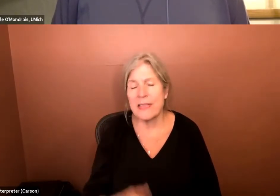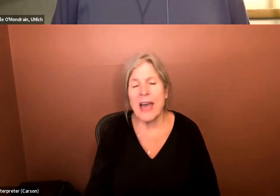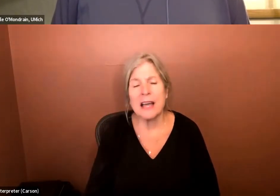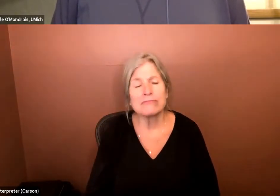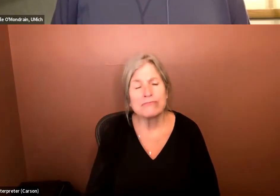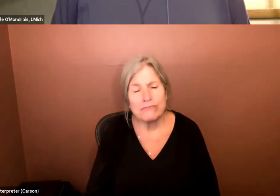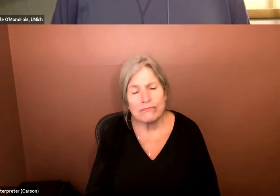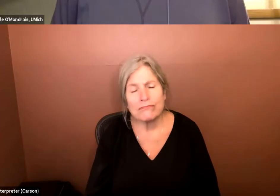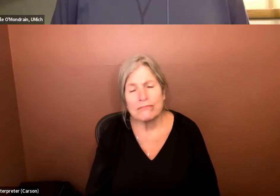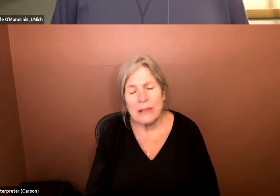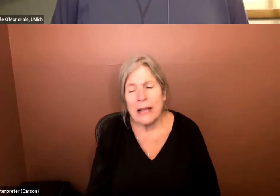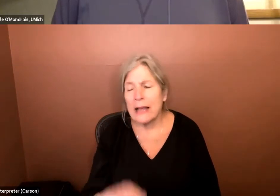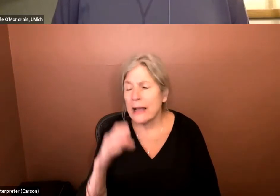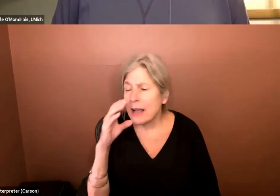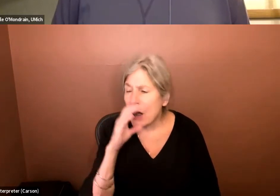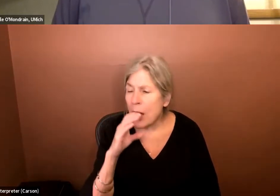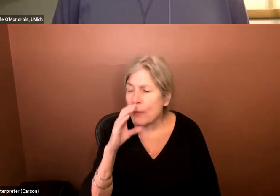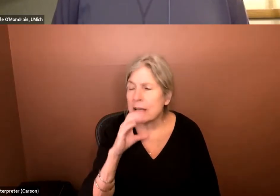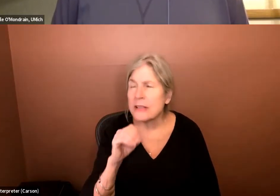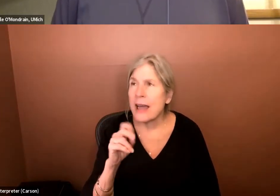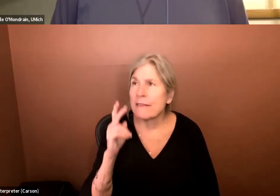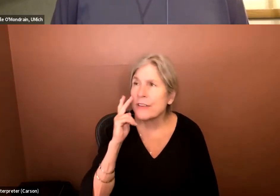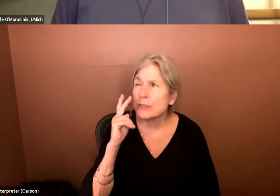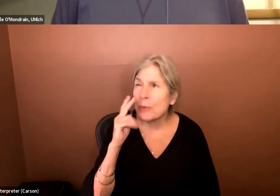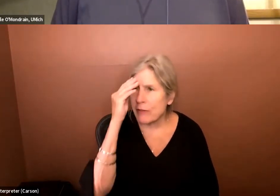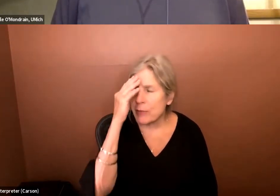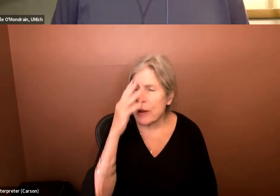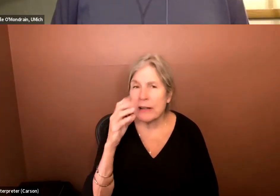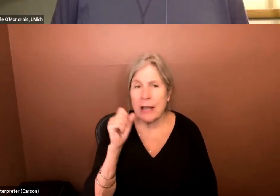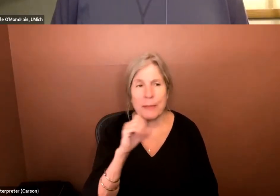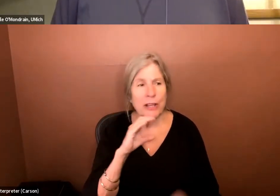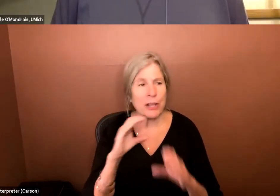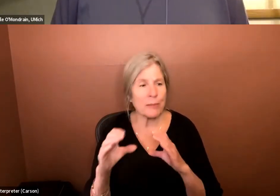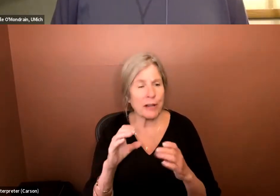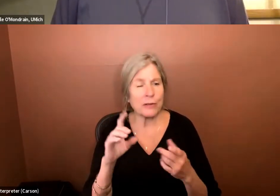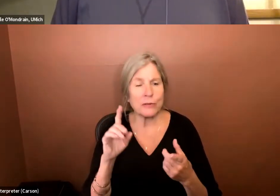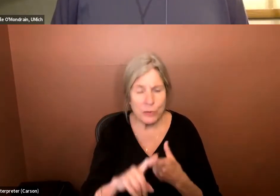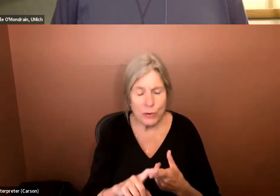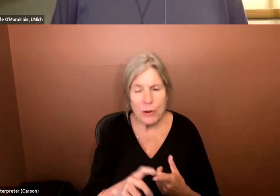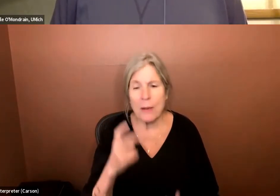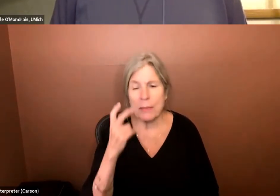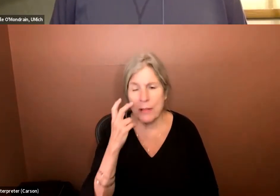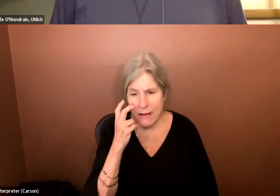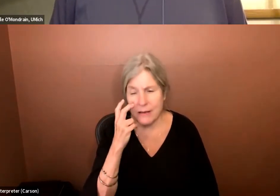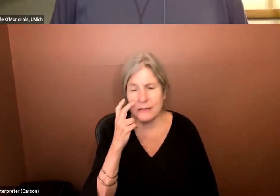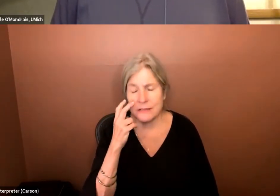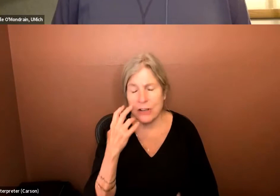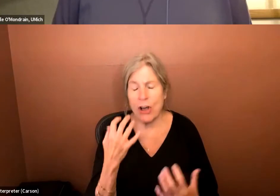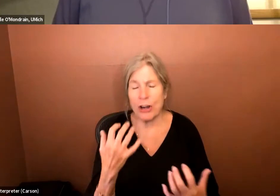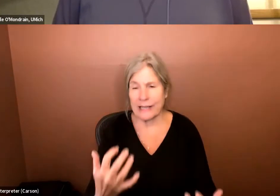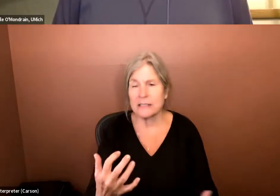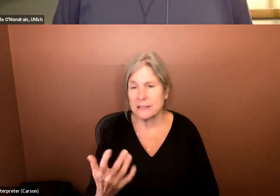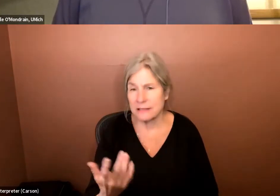comics and visual information can be communicated to a blind audience and really I think we can all